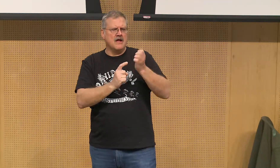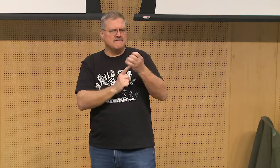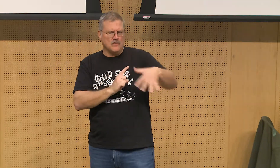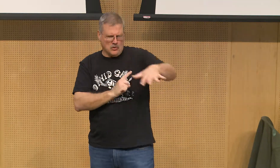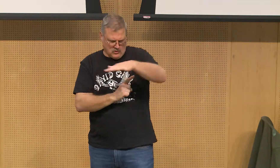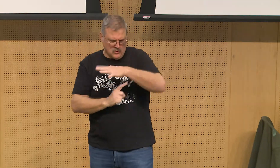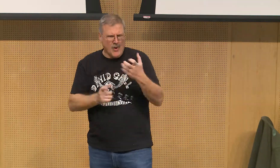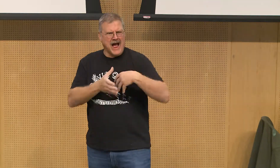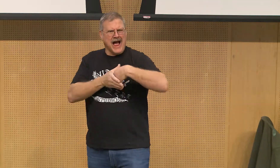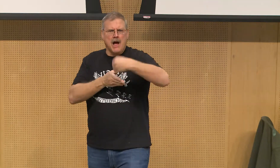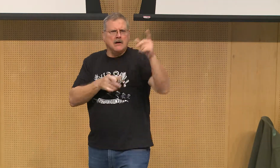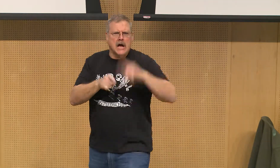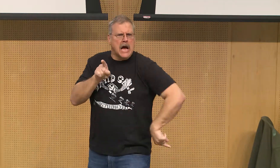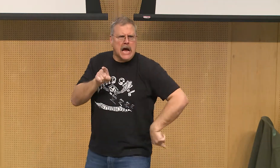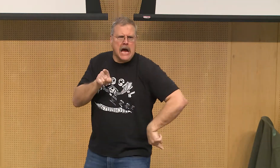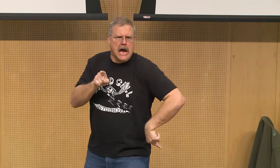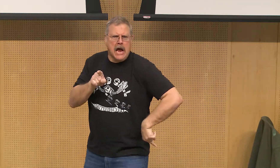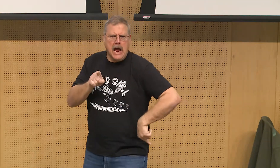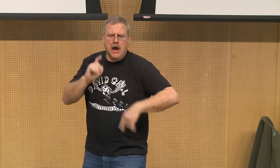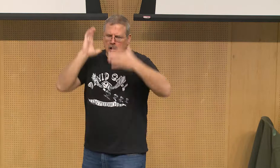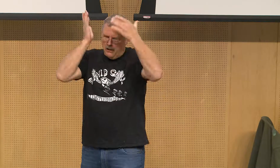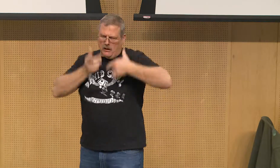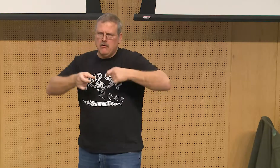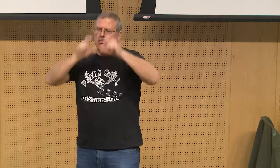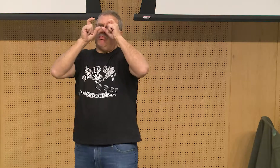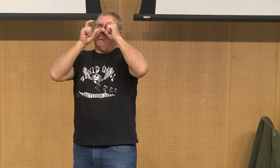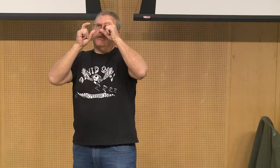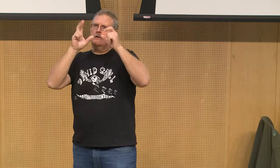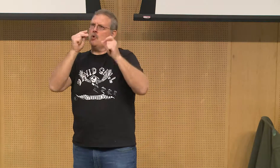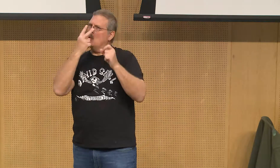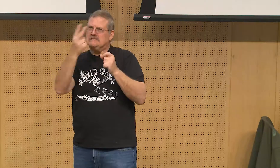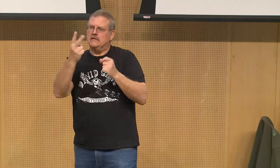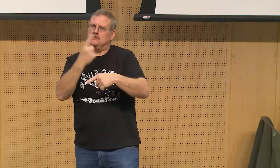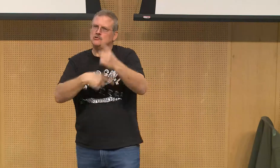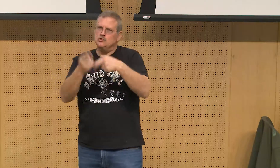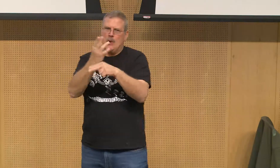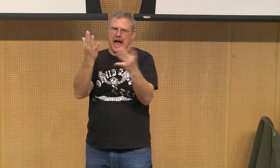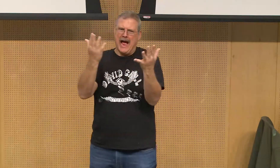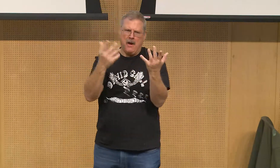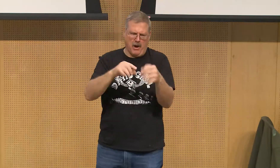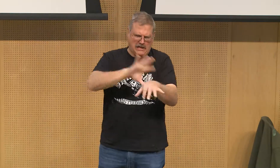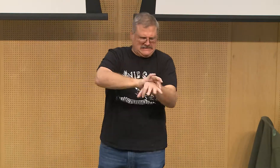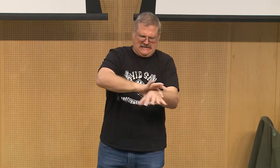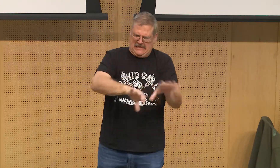the oppression of being in an oral program. You know, they're not being--